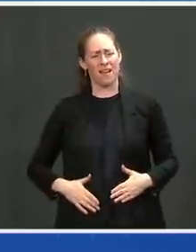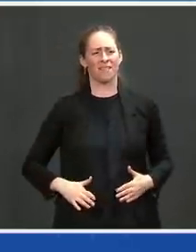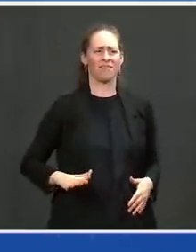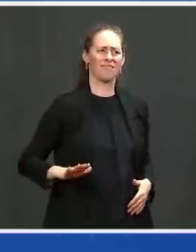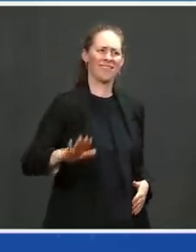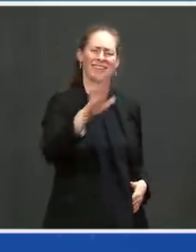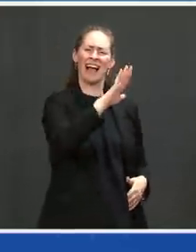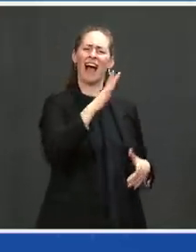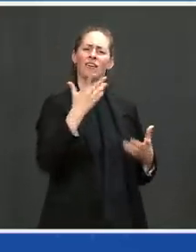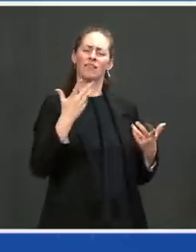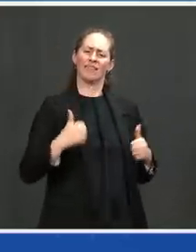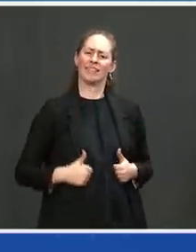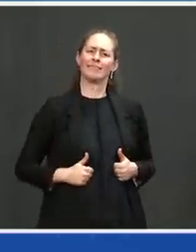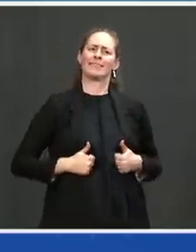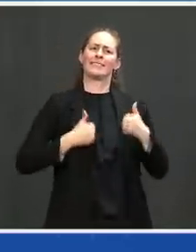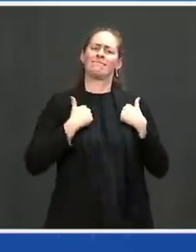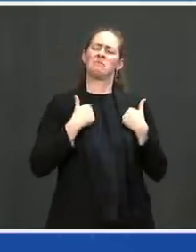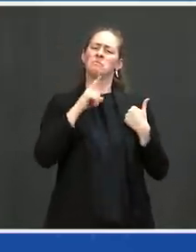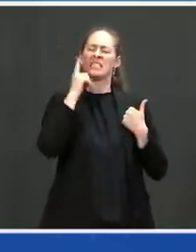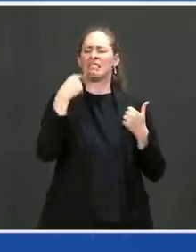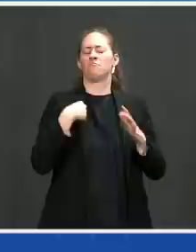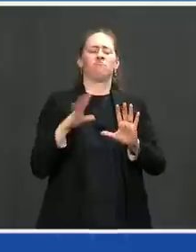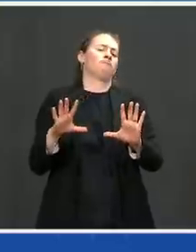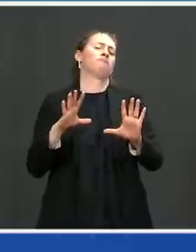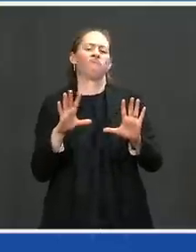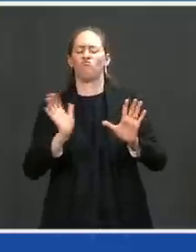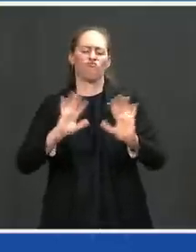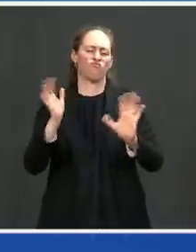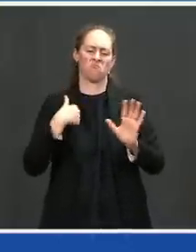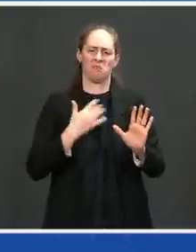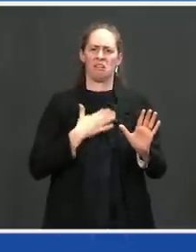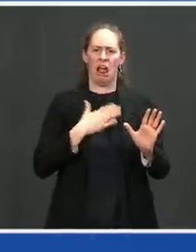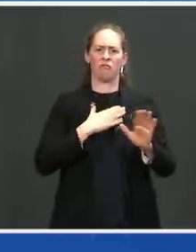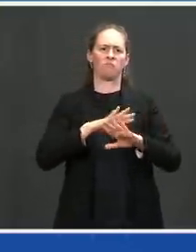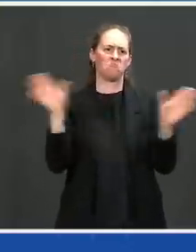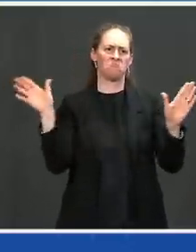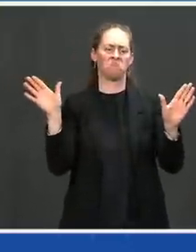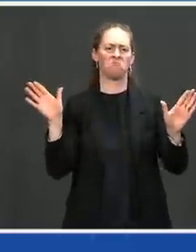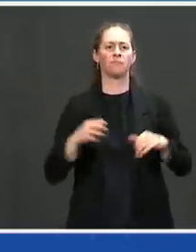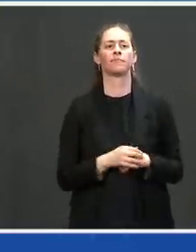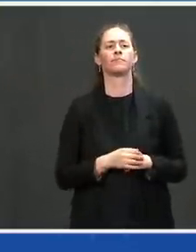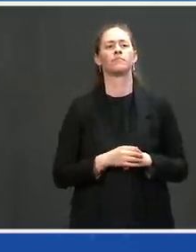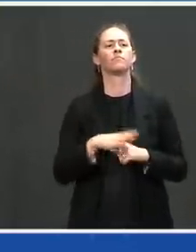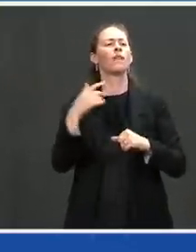The Press: If I could just ask you about foreign policy, Mr. President. Overnight, we learned that North Korea